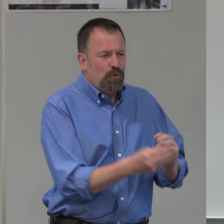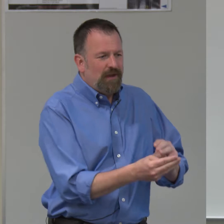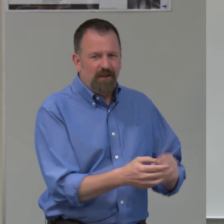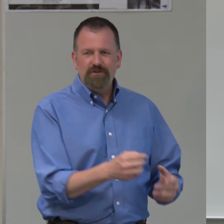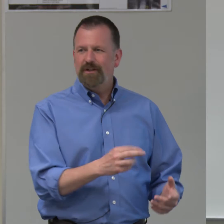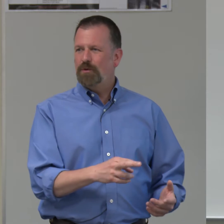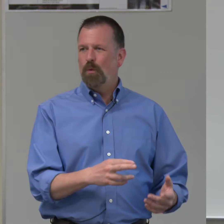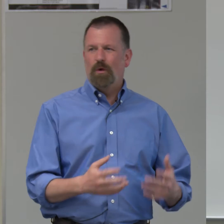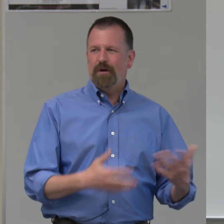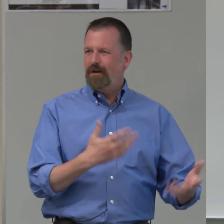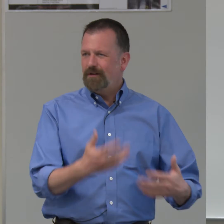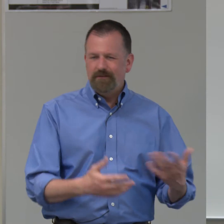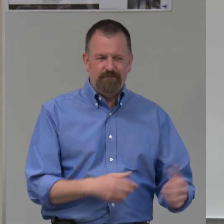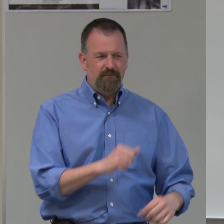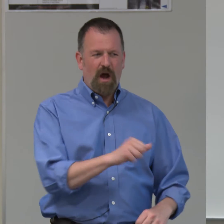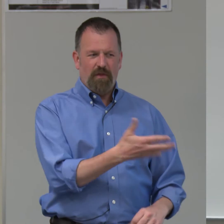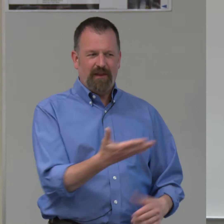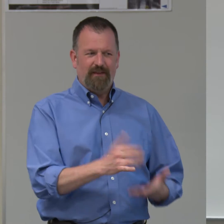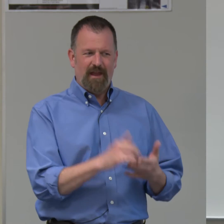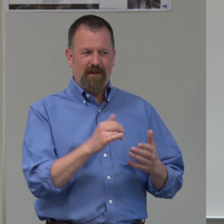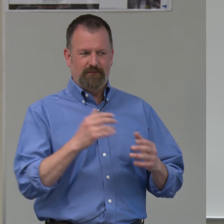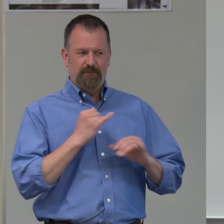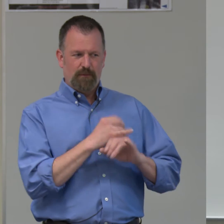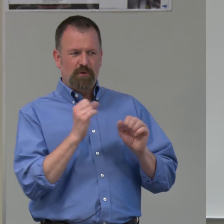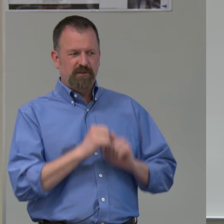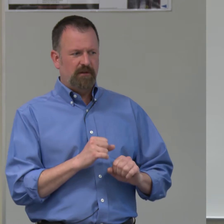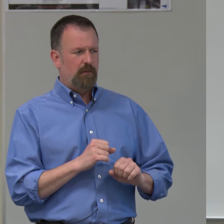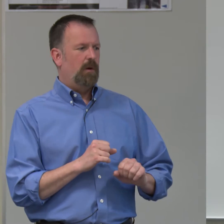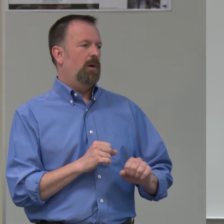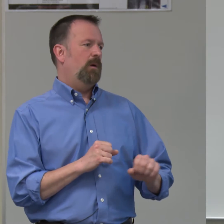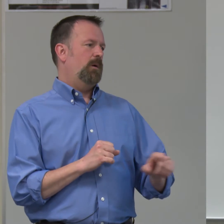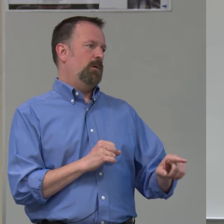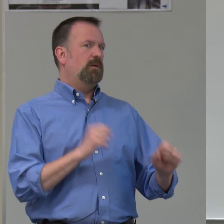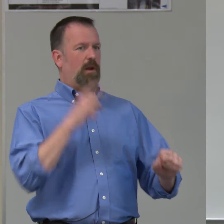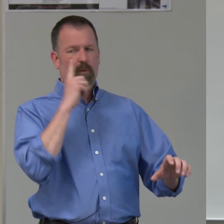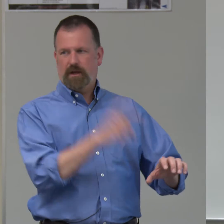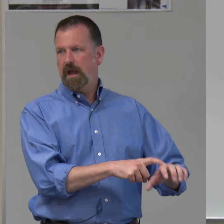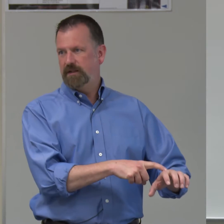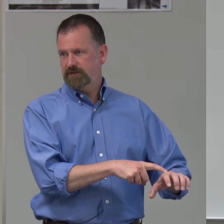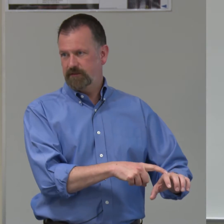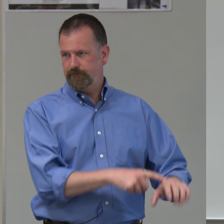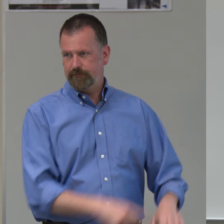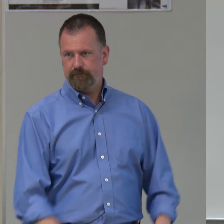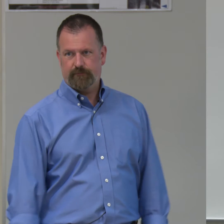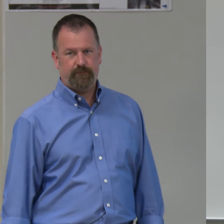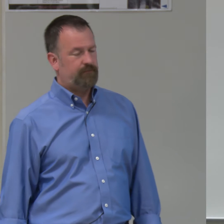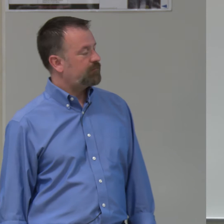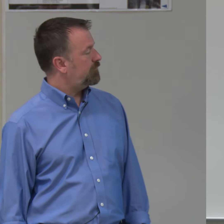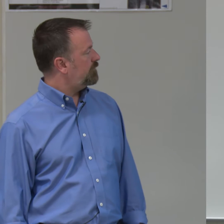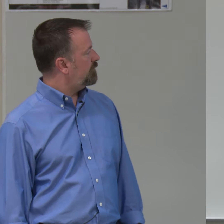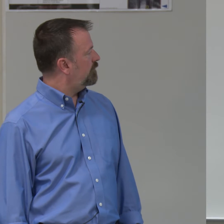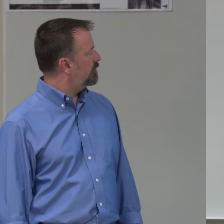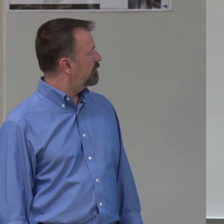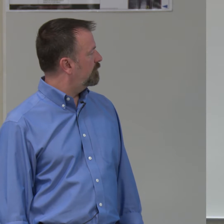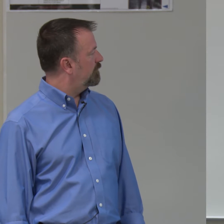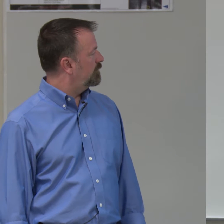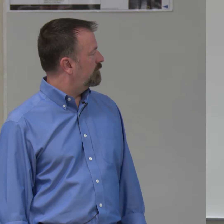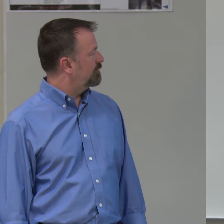or they have other things that are recognizable by the immune system. So one of the things that is being worked on a lot